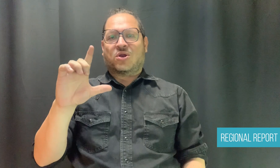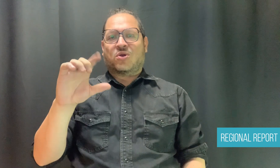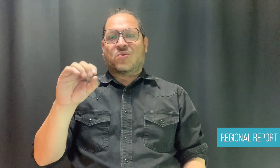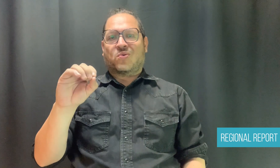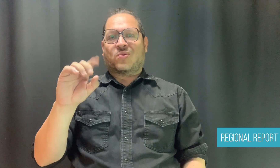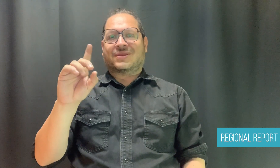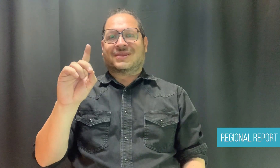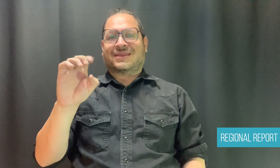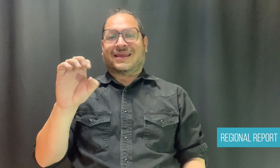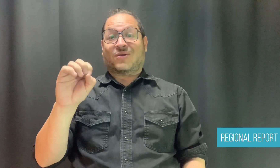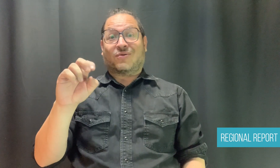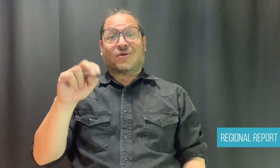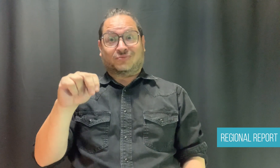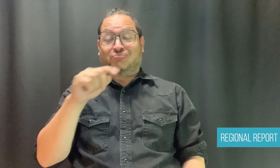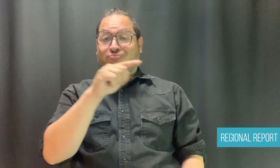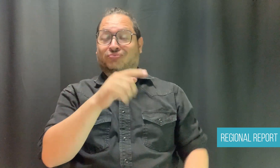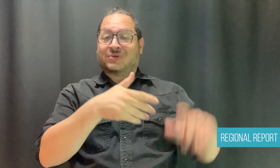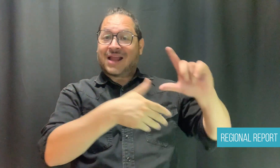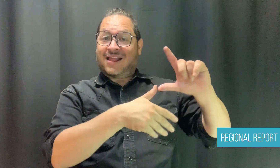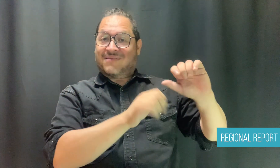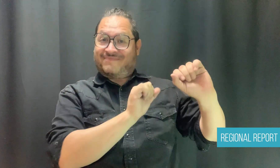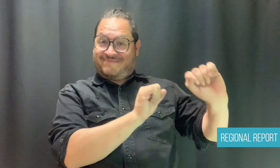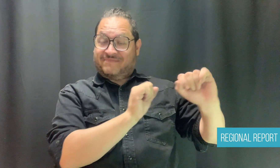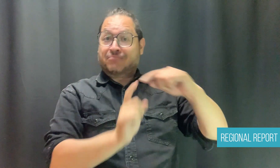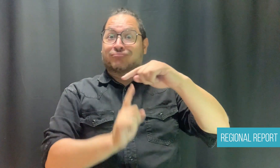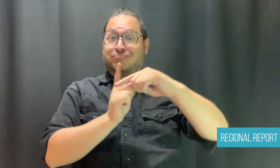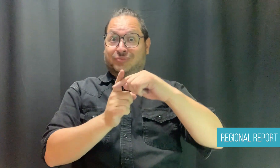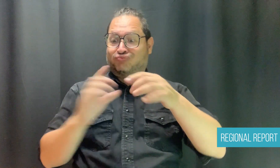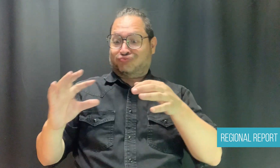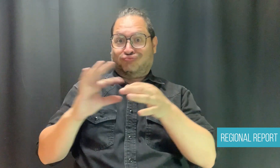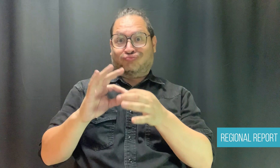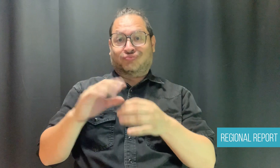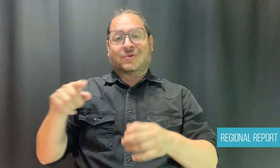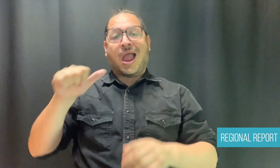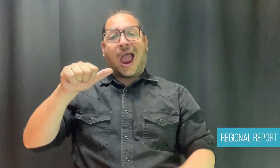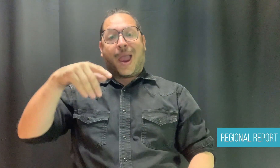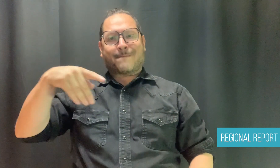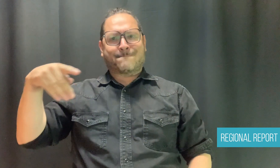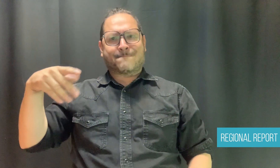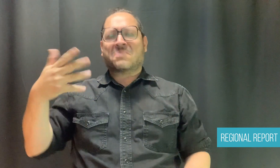Nickelodeon Latin America, in collaboration with an app